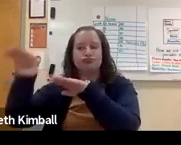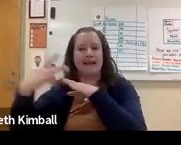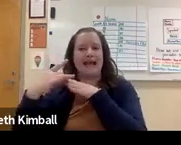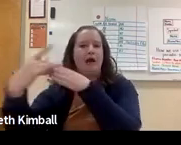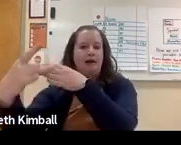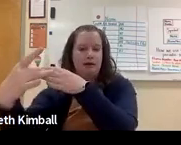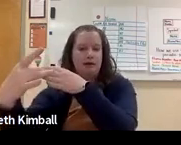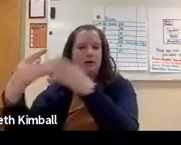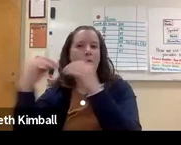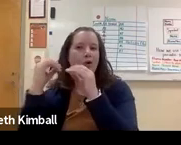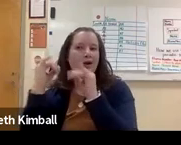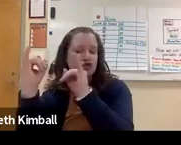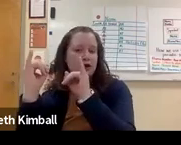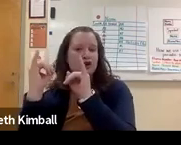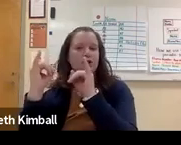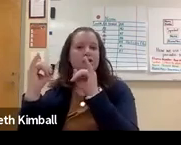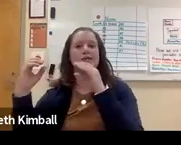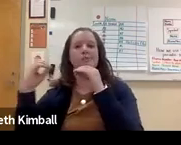Whereas the Code.org is more a step by step,